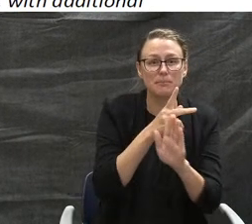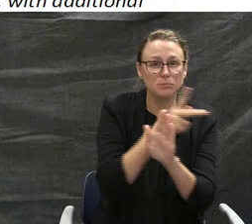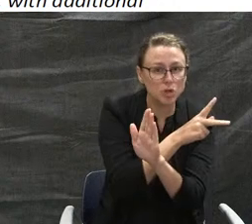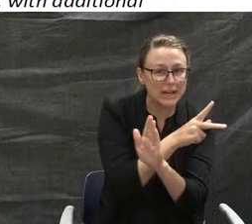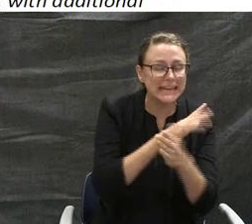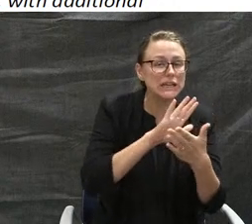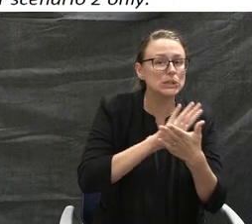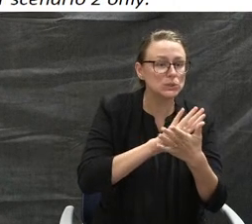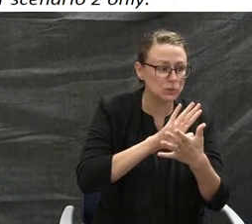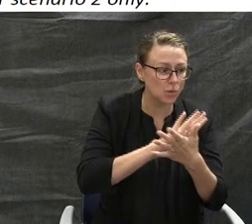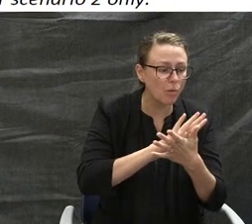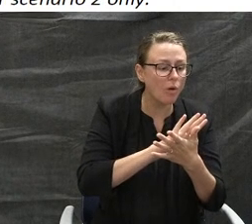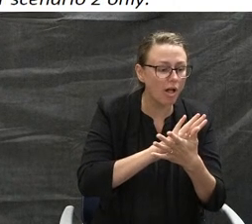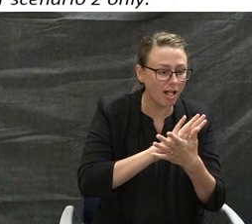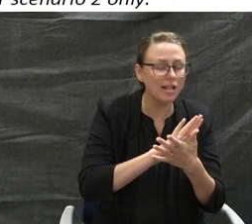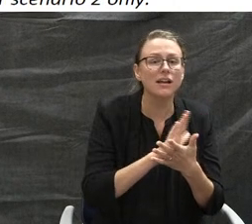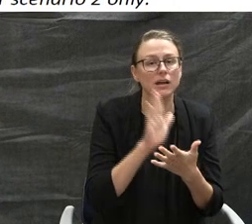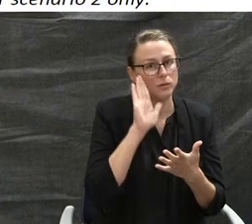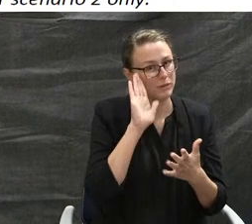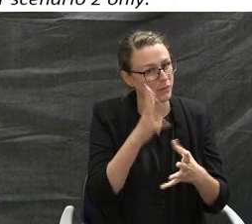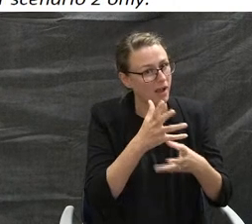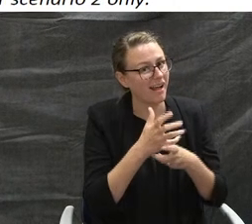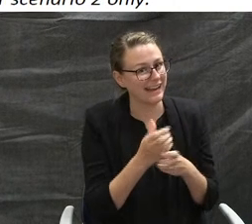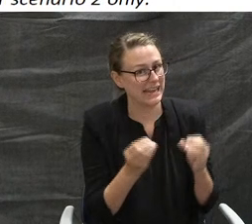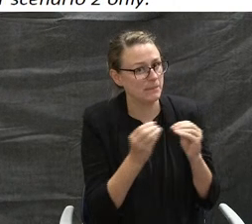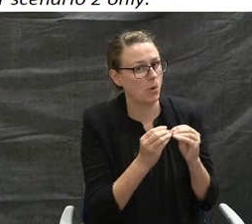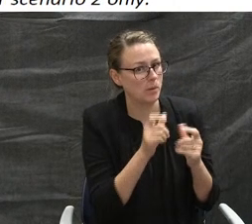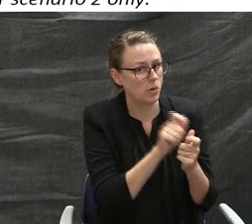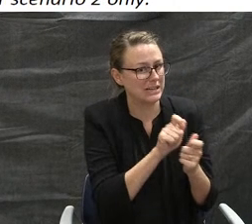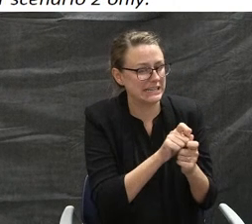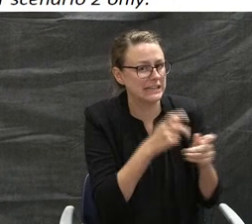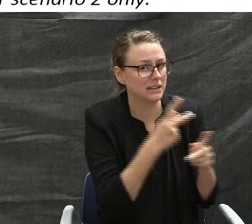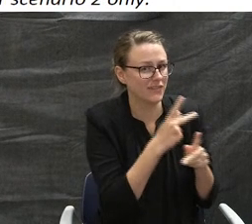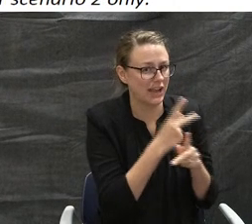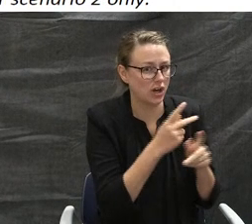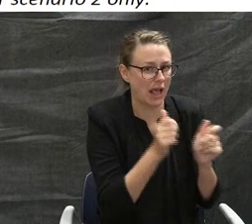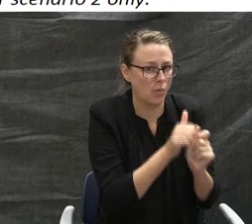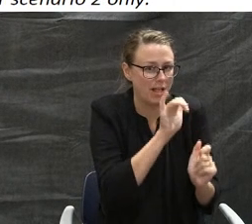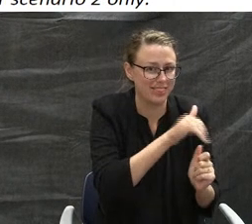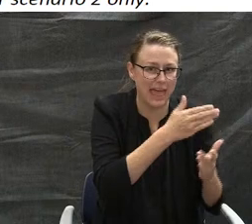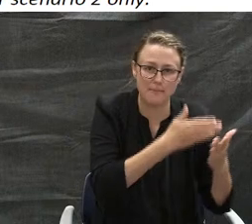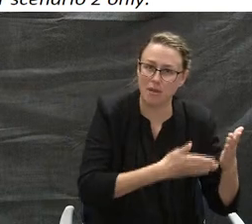getting more details worked out on that part of the plan, so I won't go into much of that